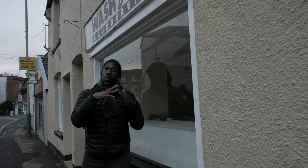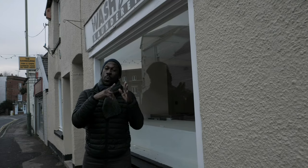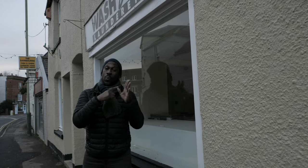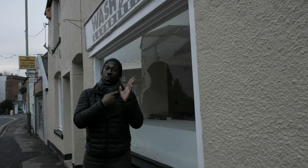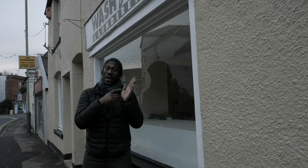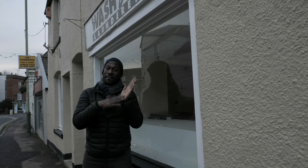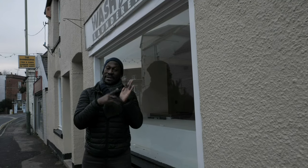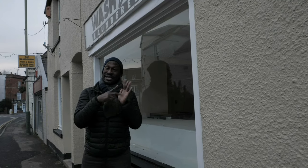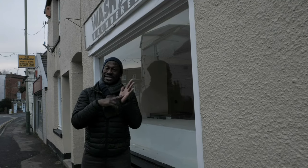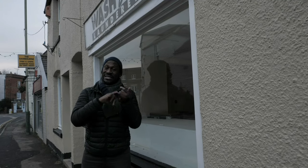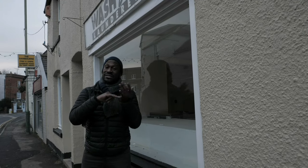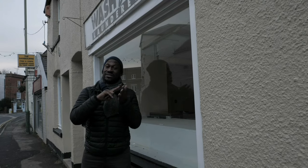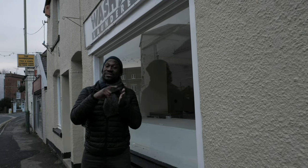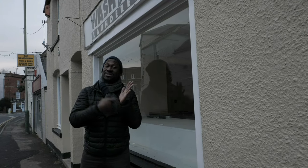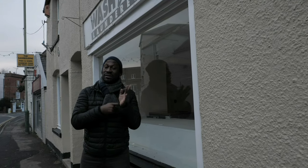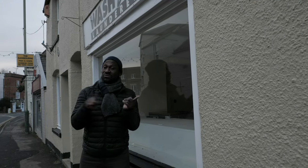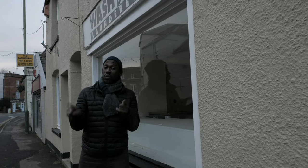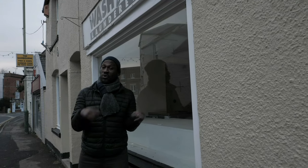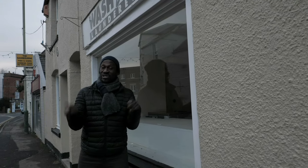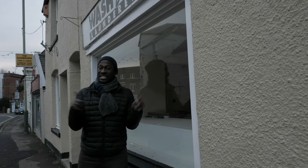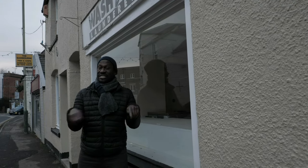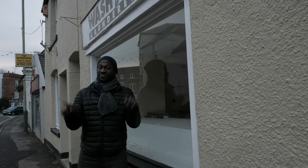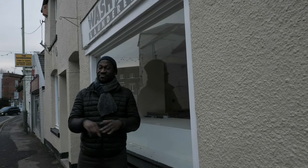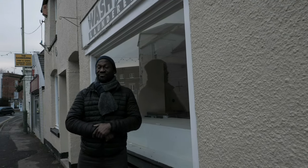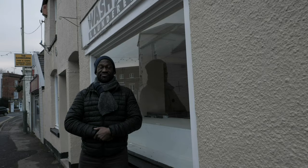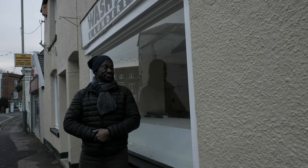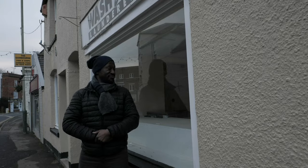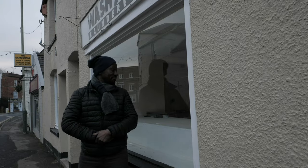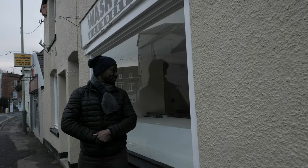Of the Warminster launderette!